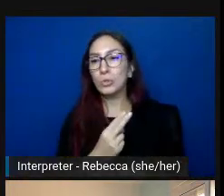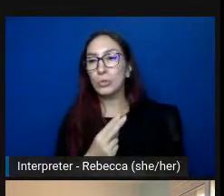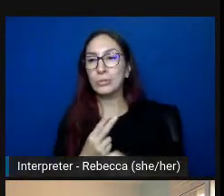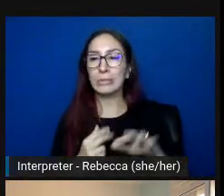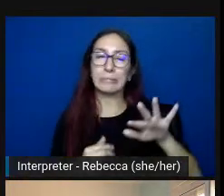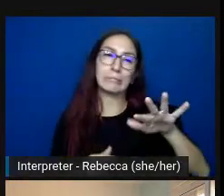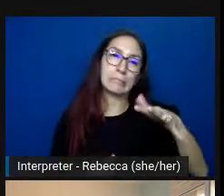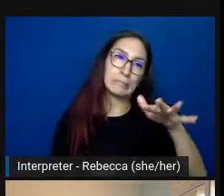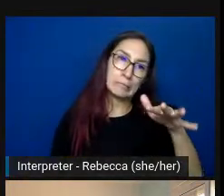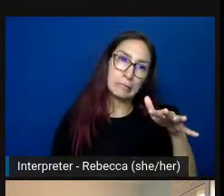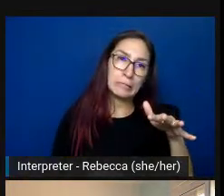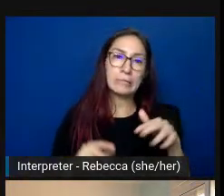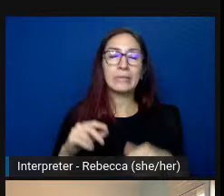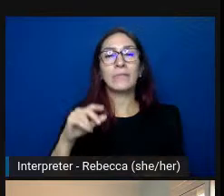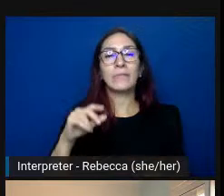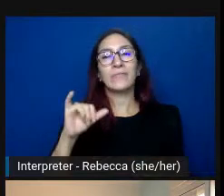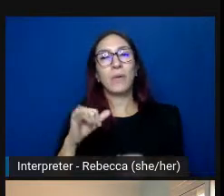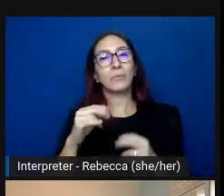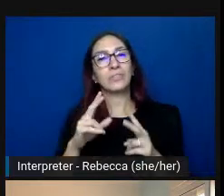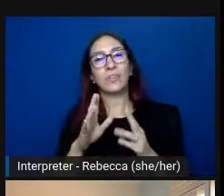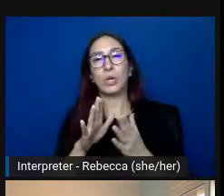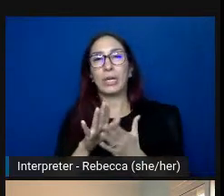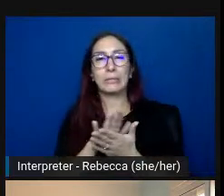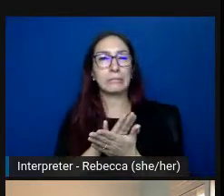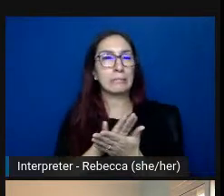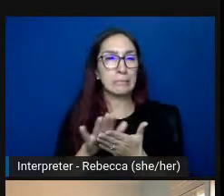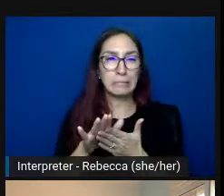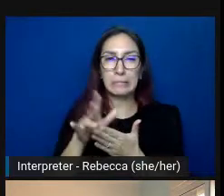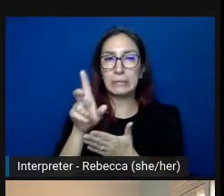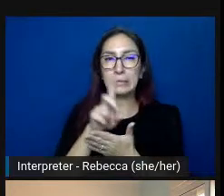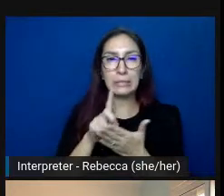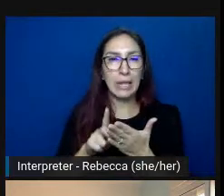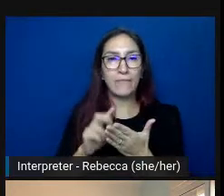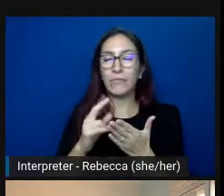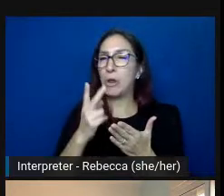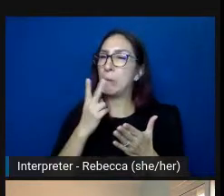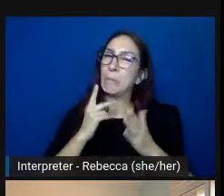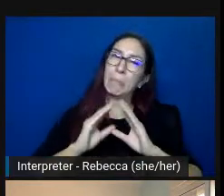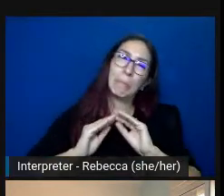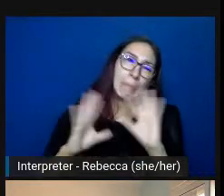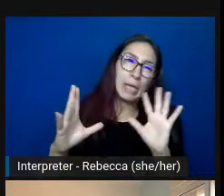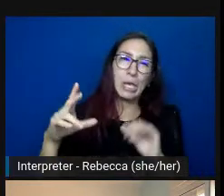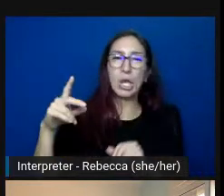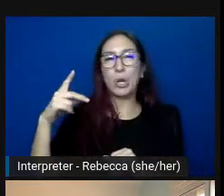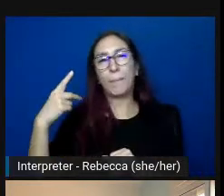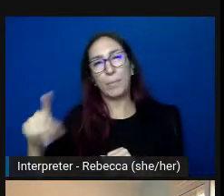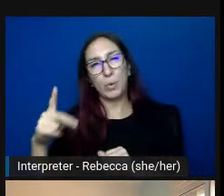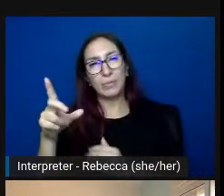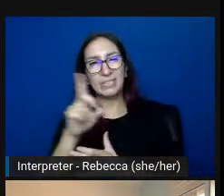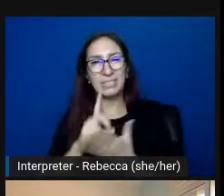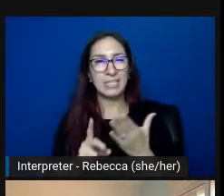It made it that everyone liked it or not everyone used to. It was a very picky